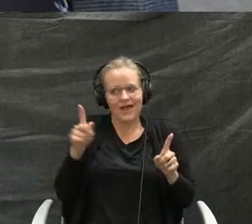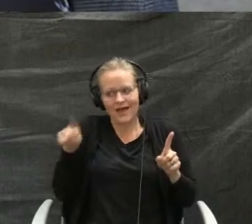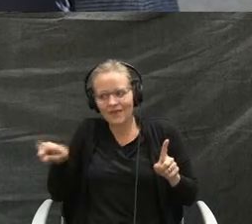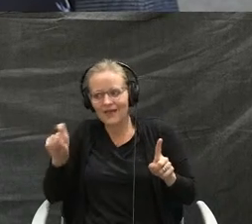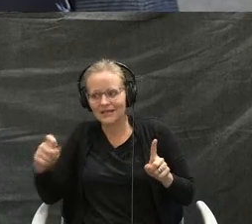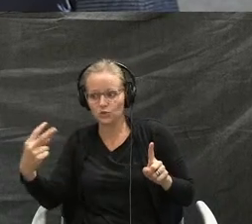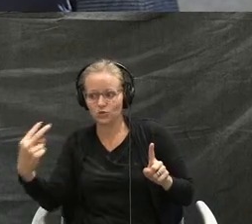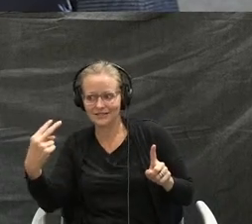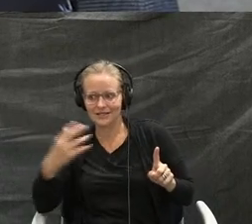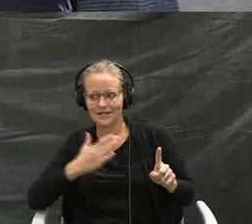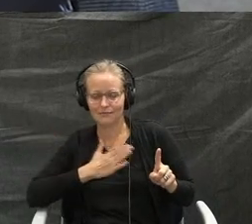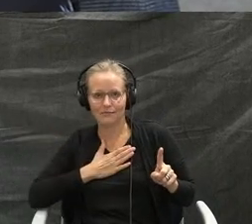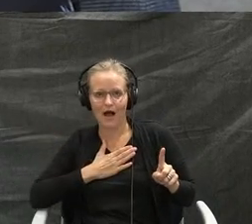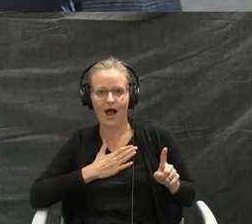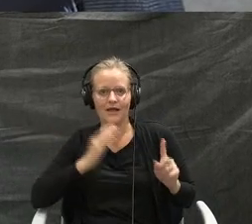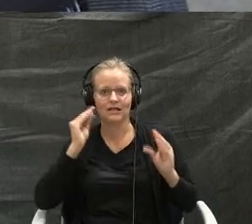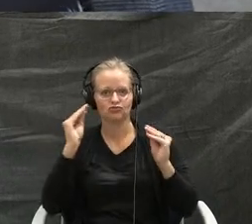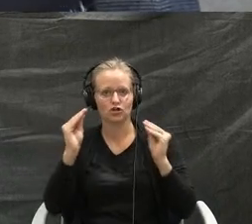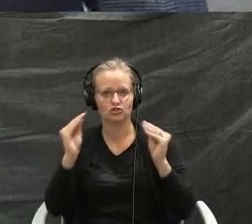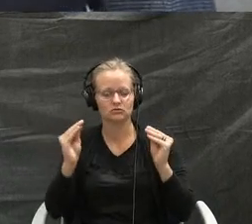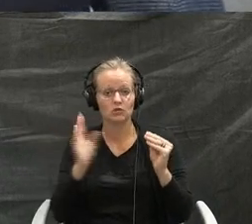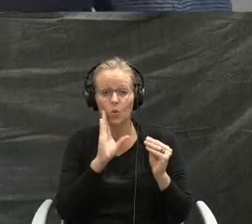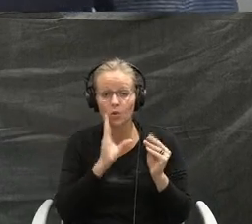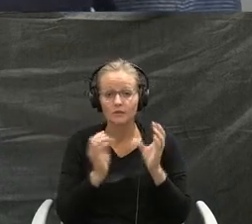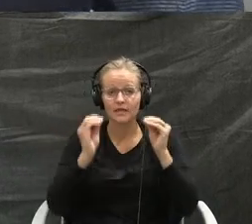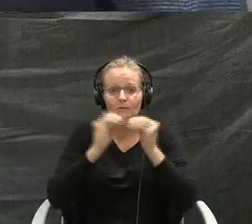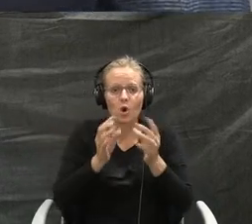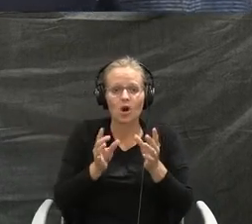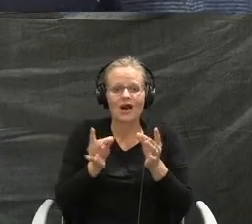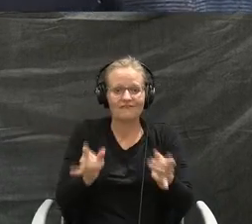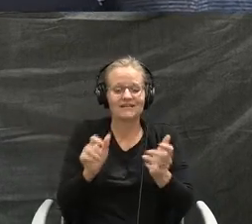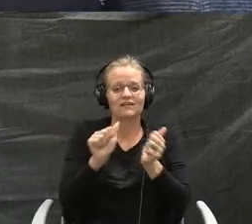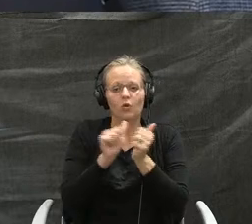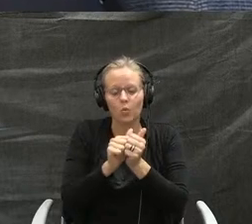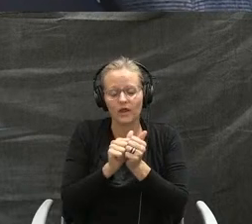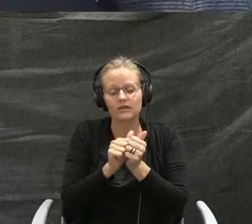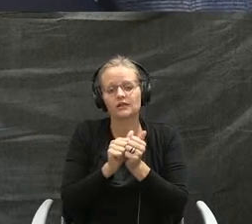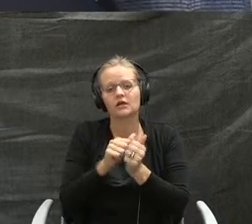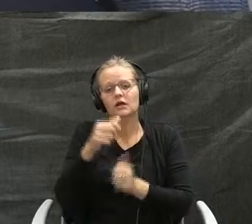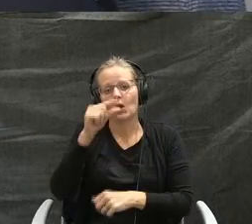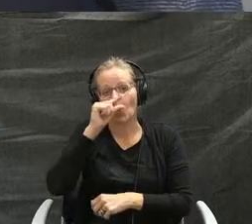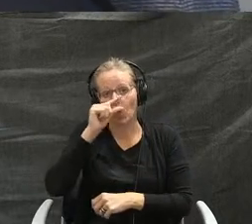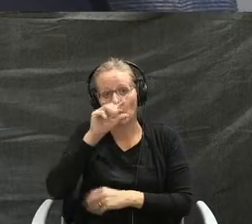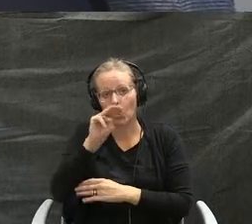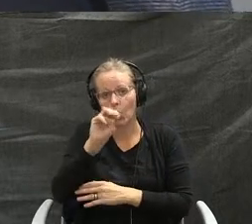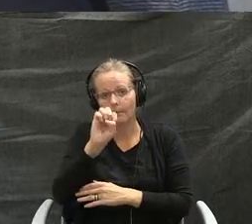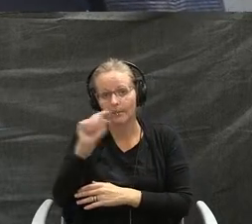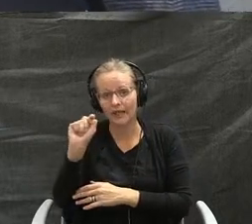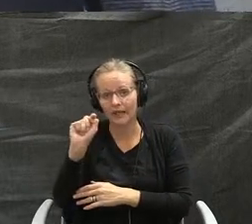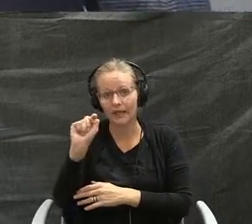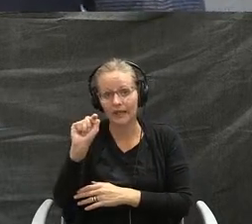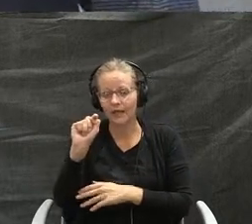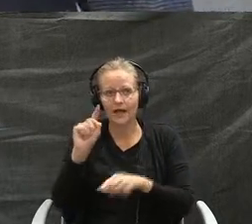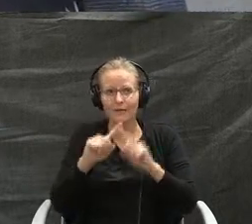meet where I can interact with students rather than have students see only me and vaguely hear me through my mask and not